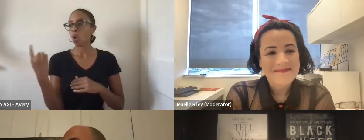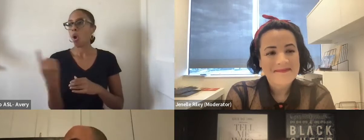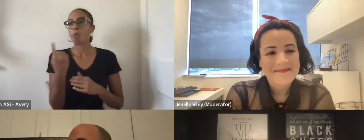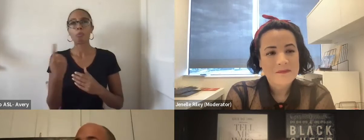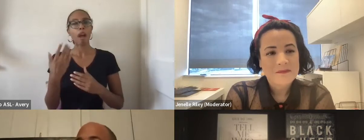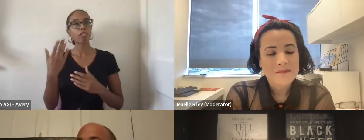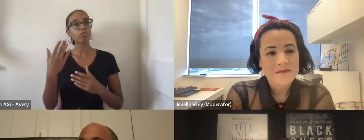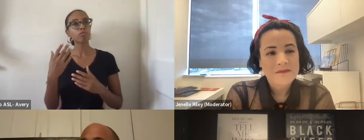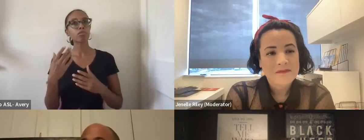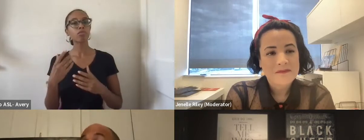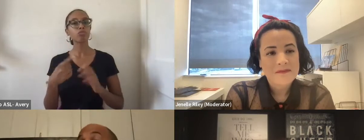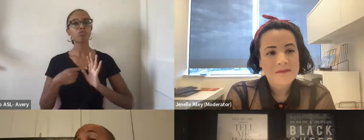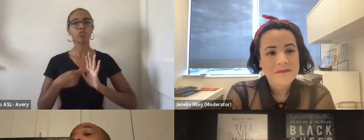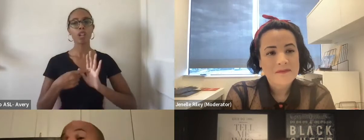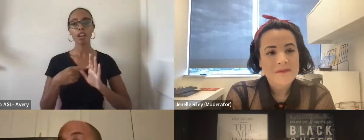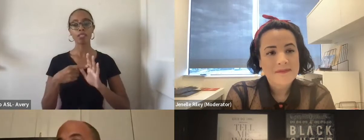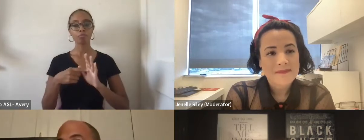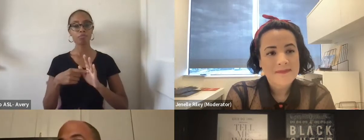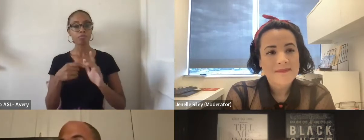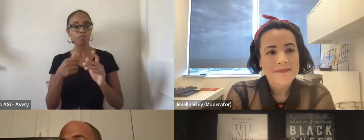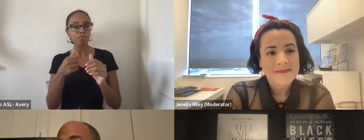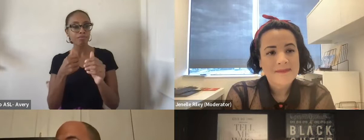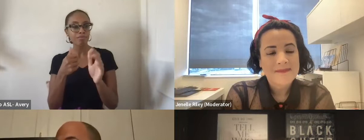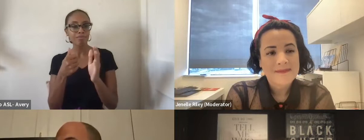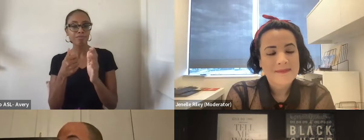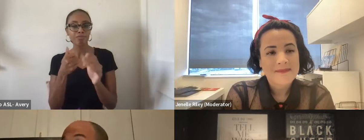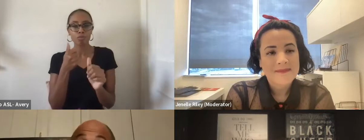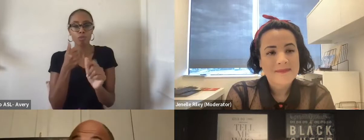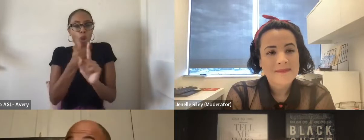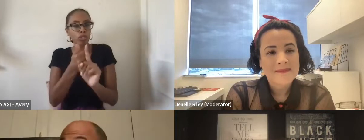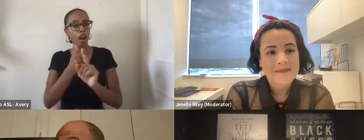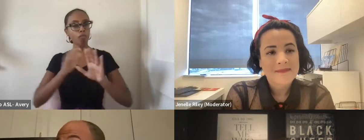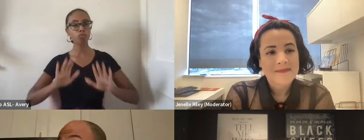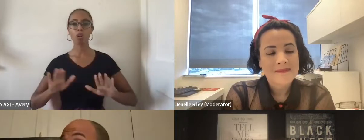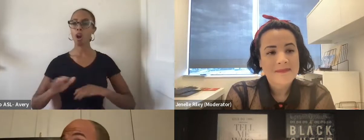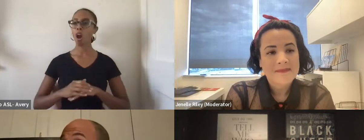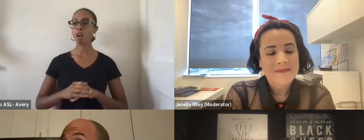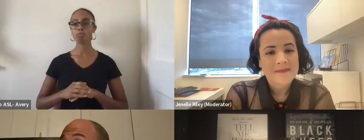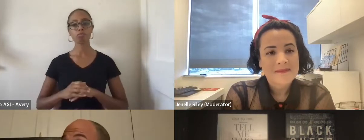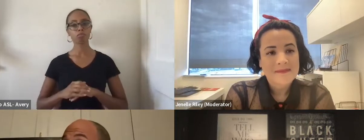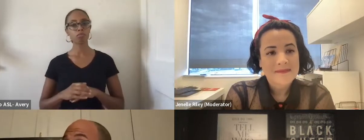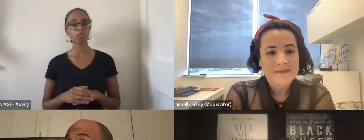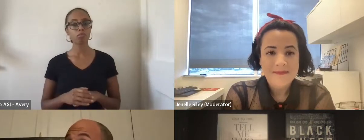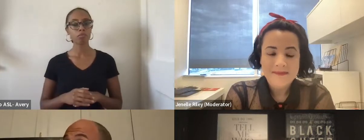And it would be really fascinating to see how Charles sort of steps into those shoes, you know?